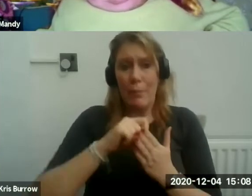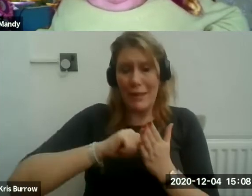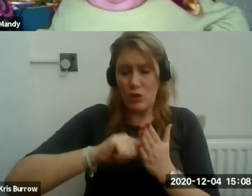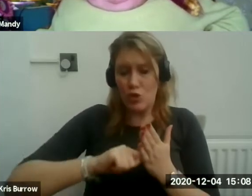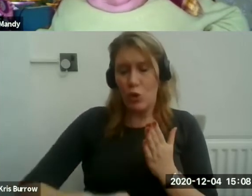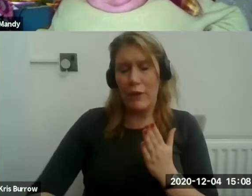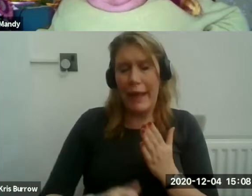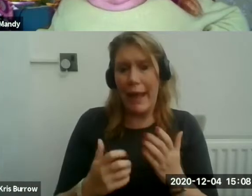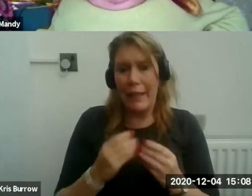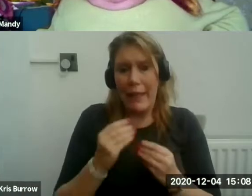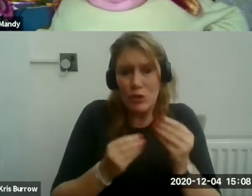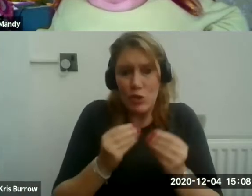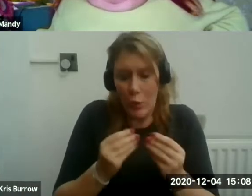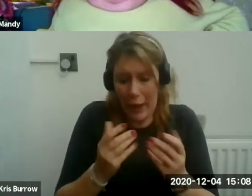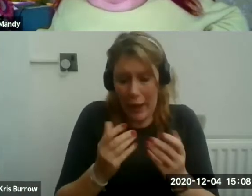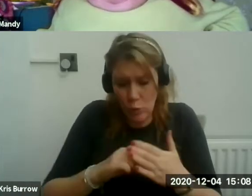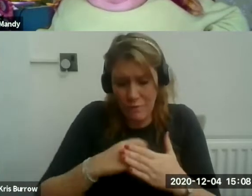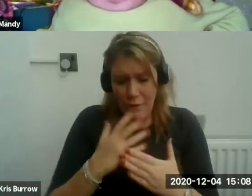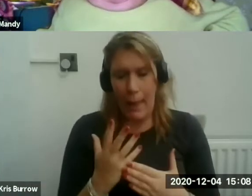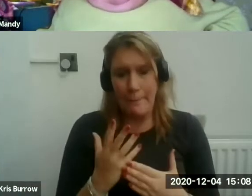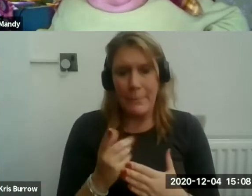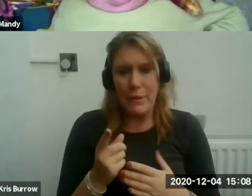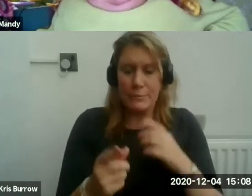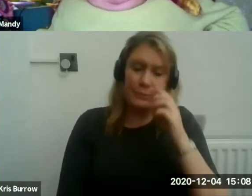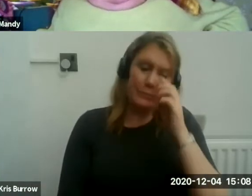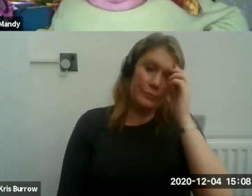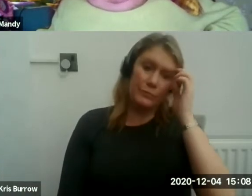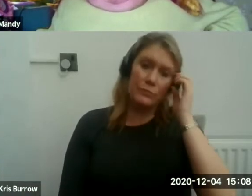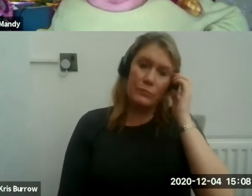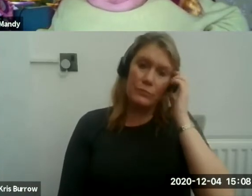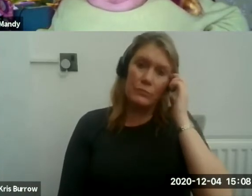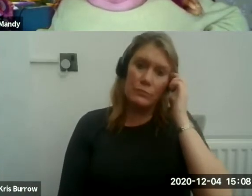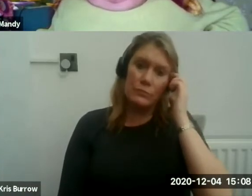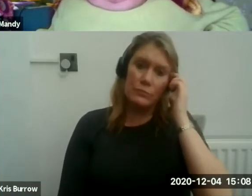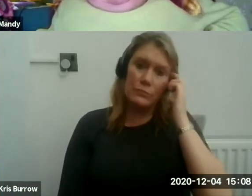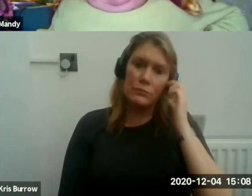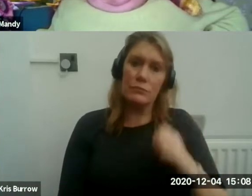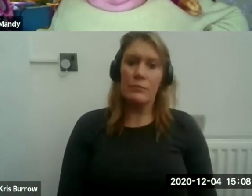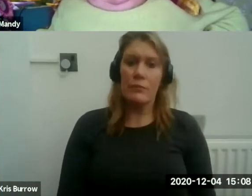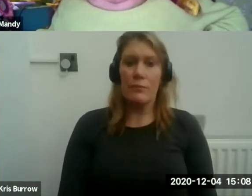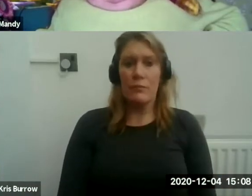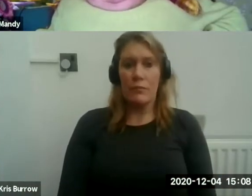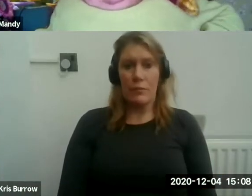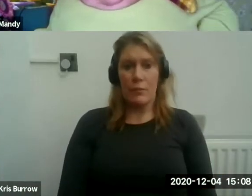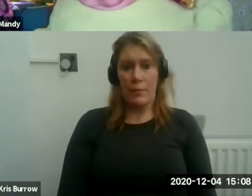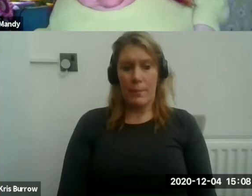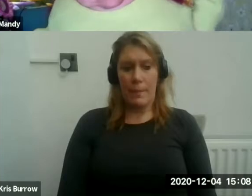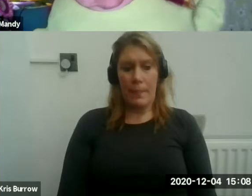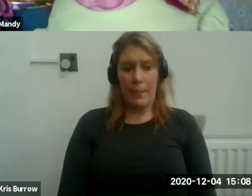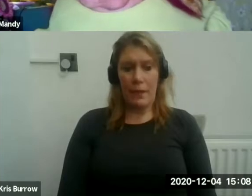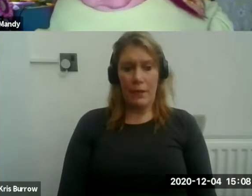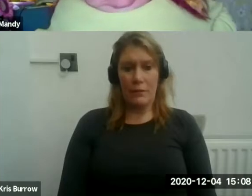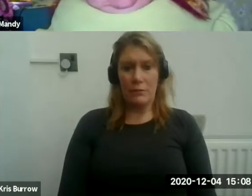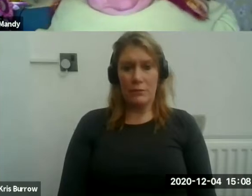So initially I came up with the